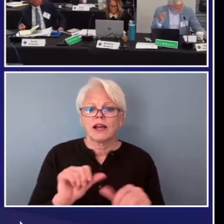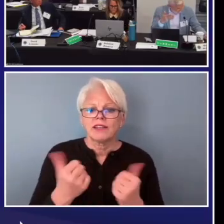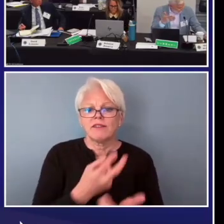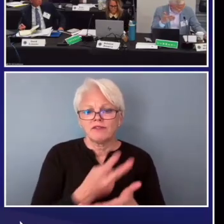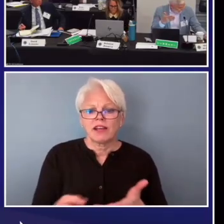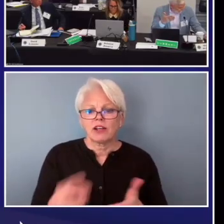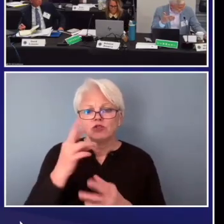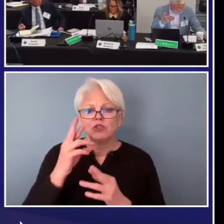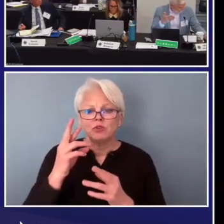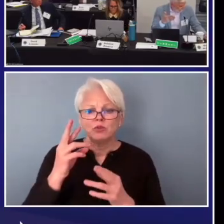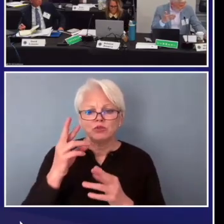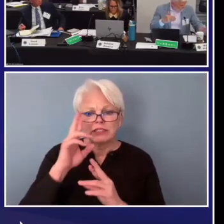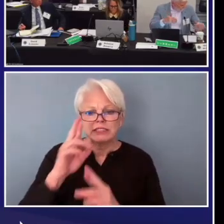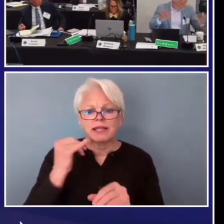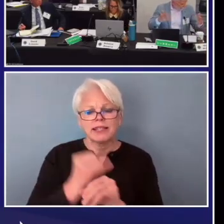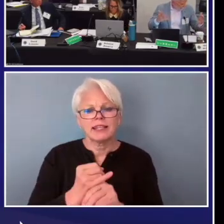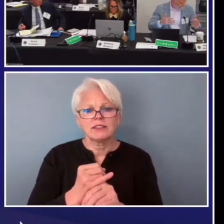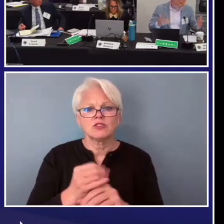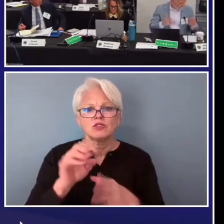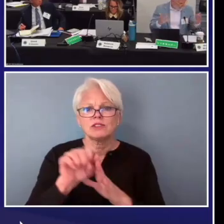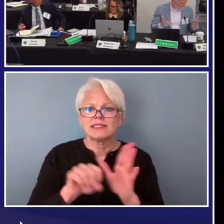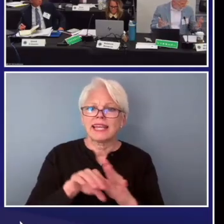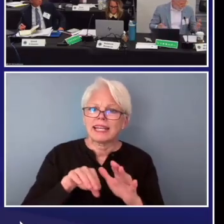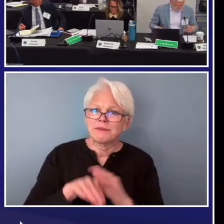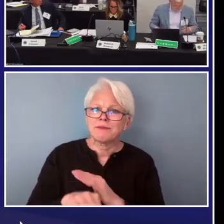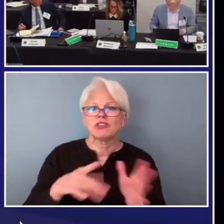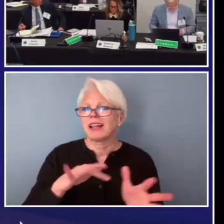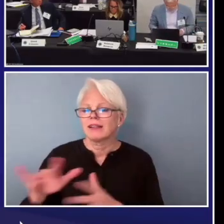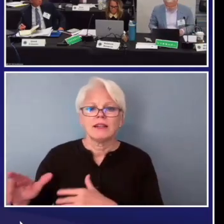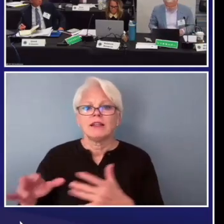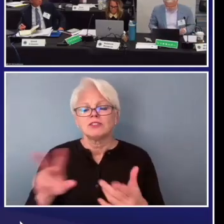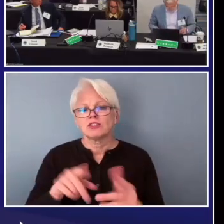that may be what you're referring to in terms of, you know, they applied their standards and appropriately.